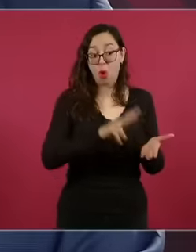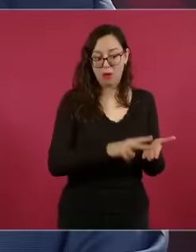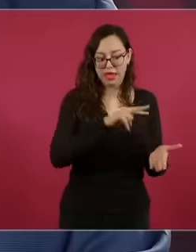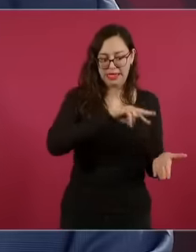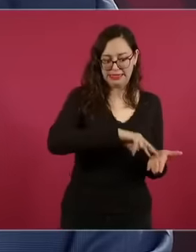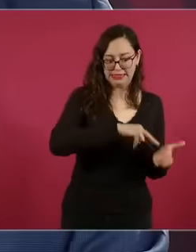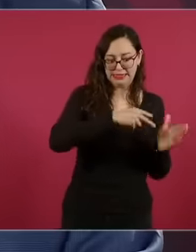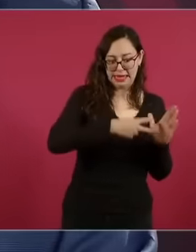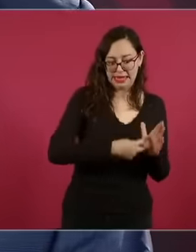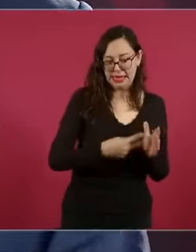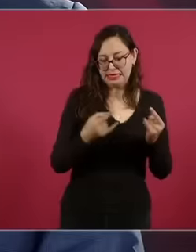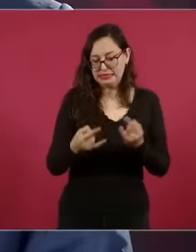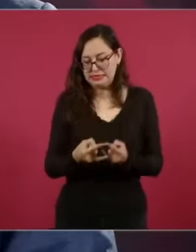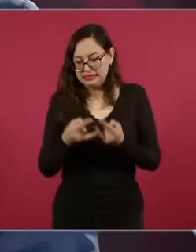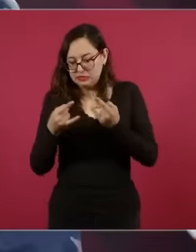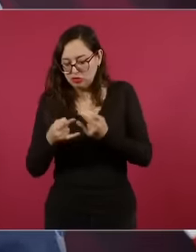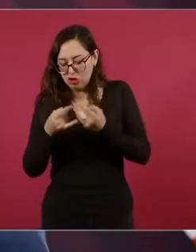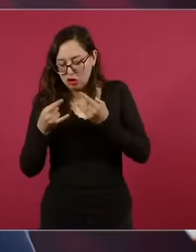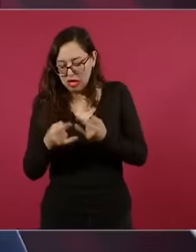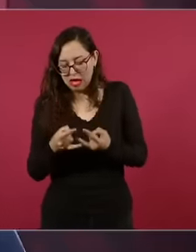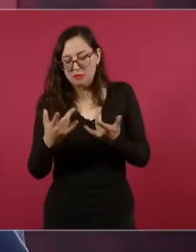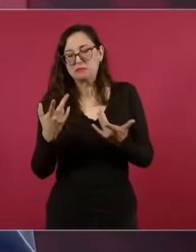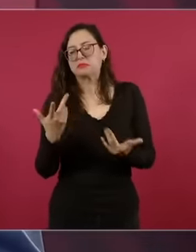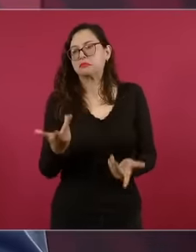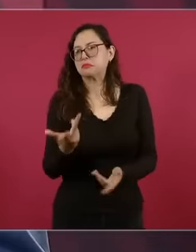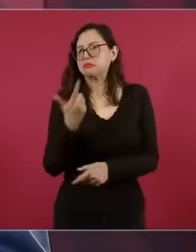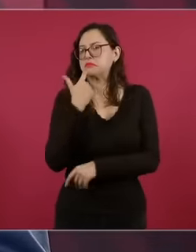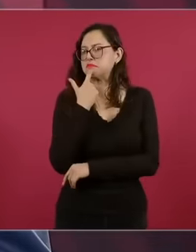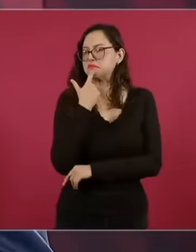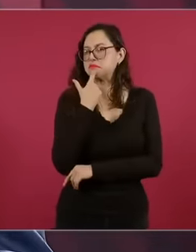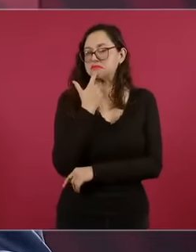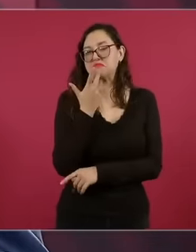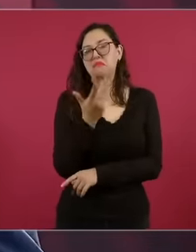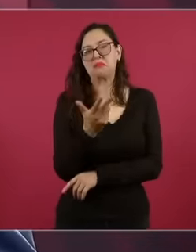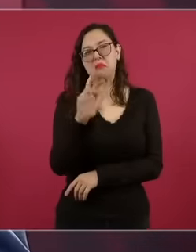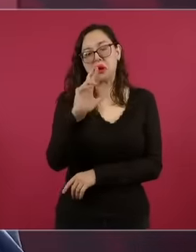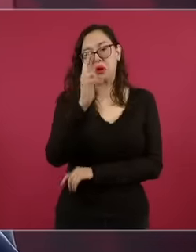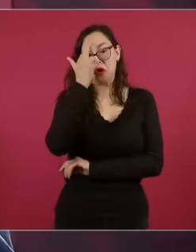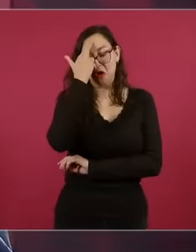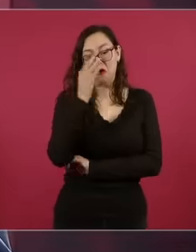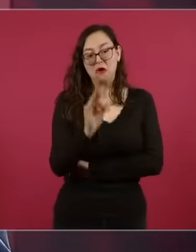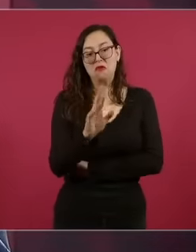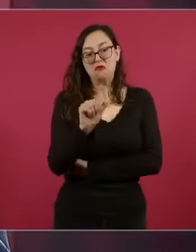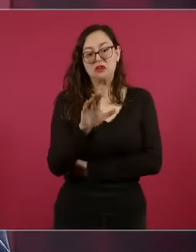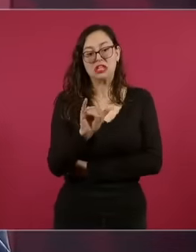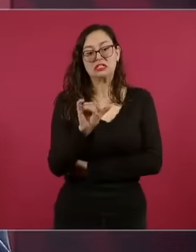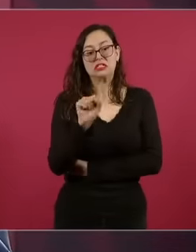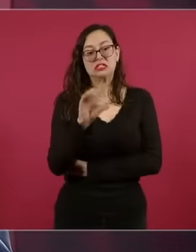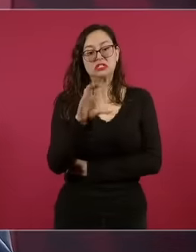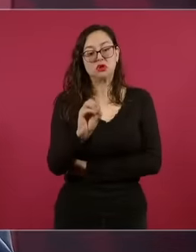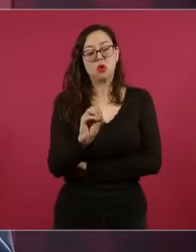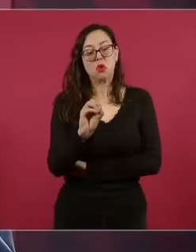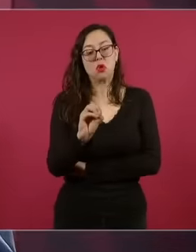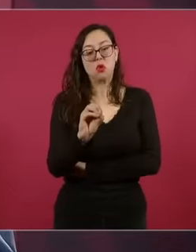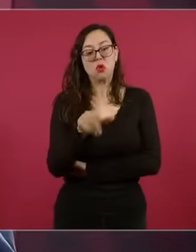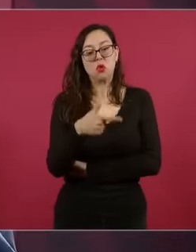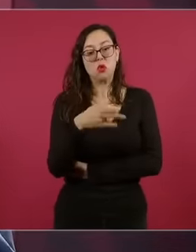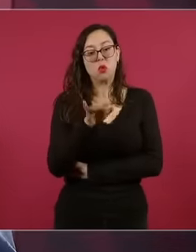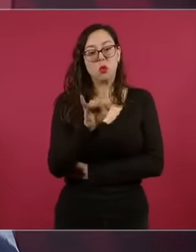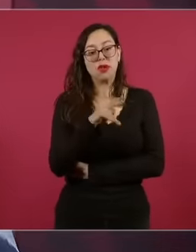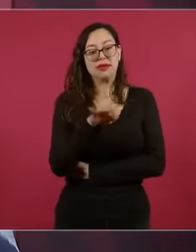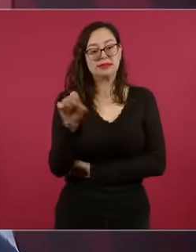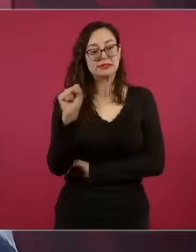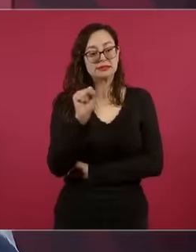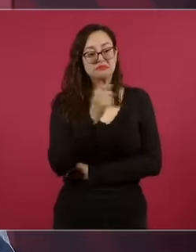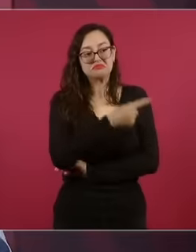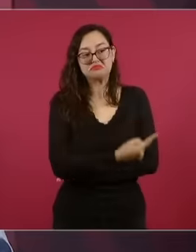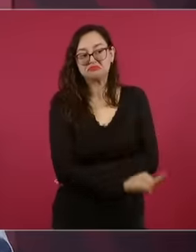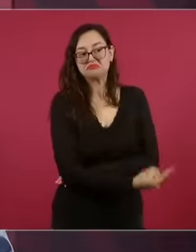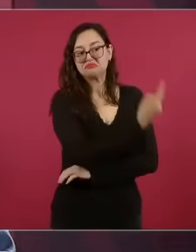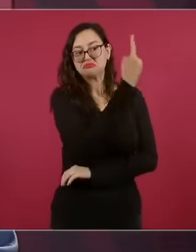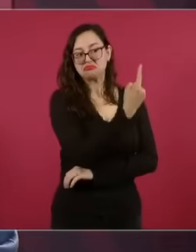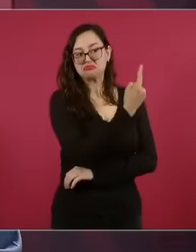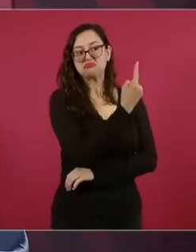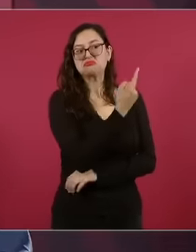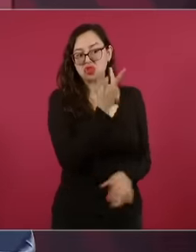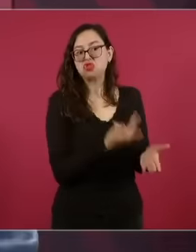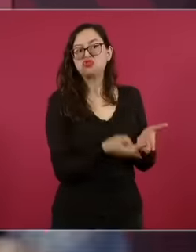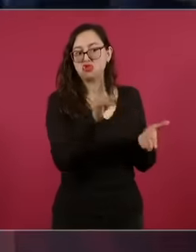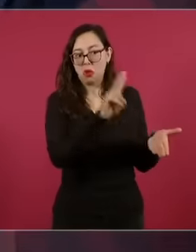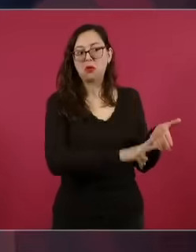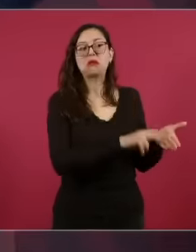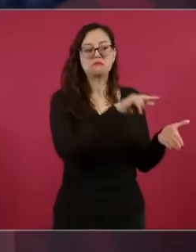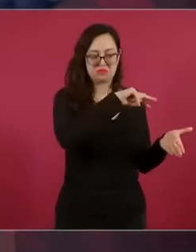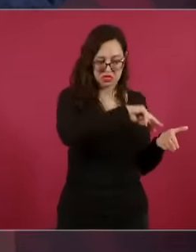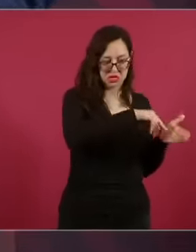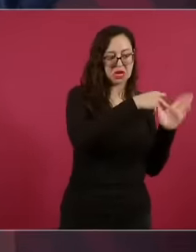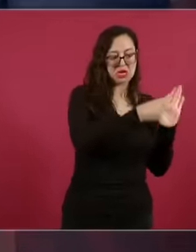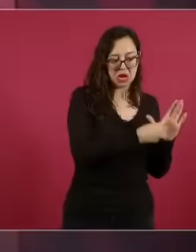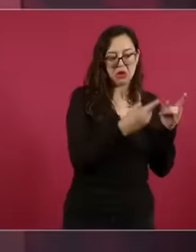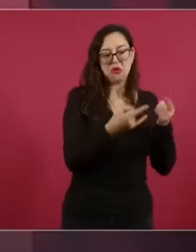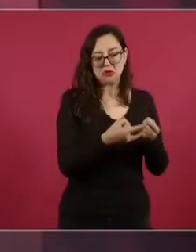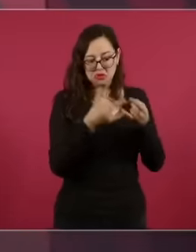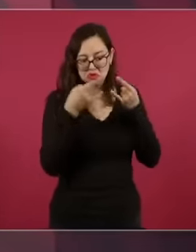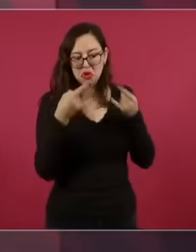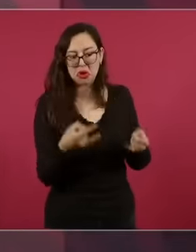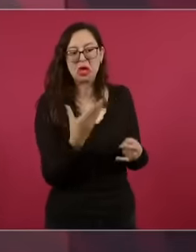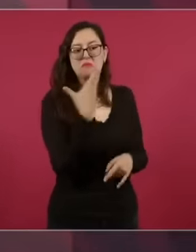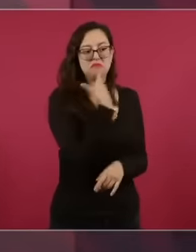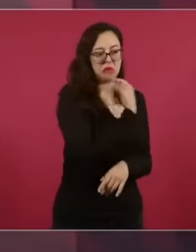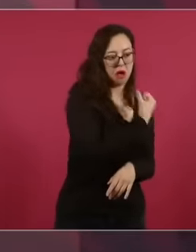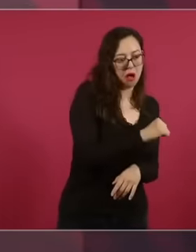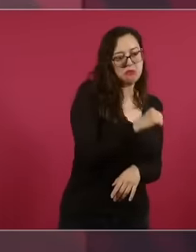energetic Francisco Bulnes, the only one I know of such a good level that